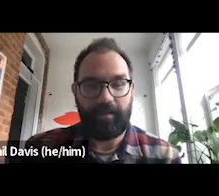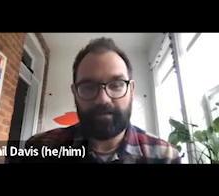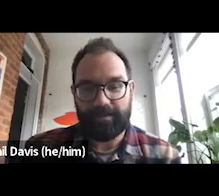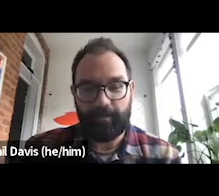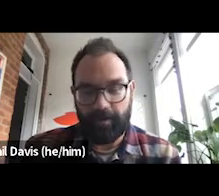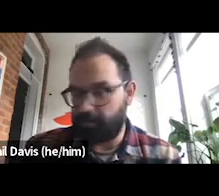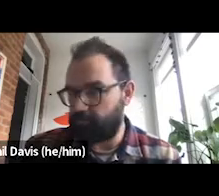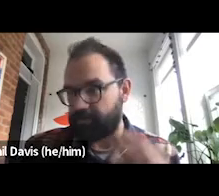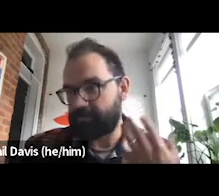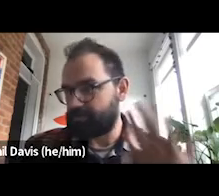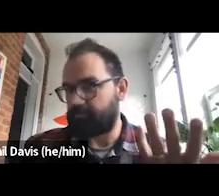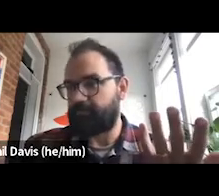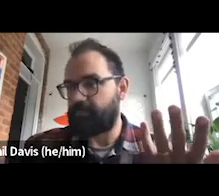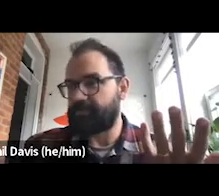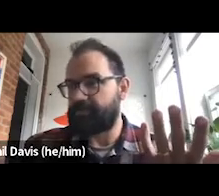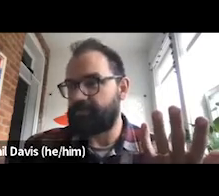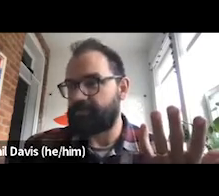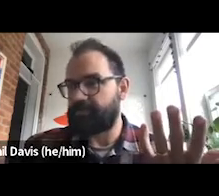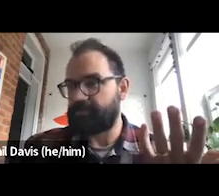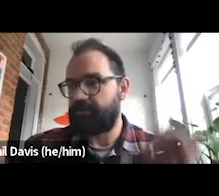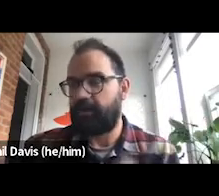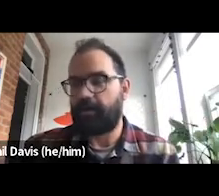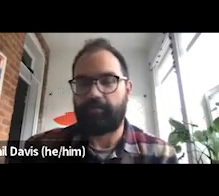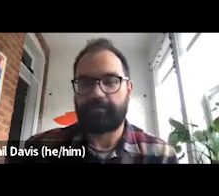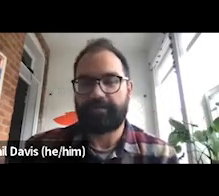And also partnered with some institutions.